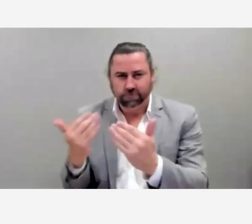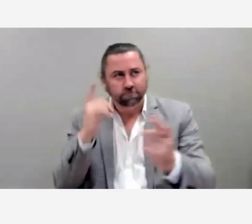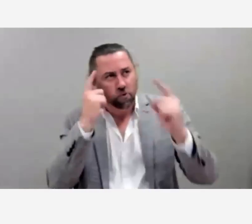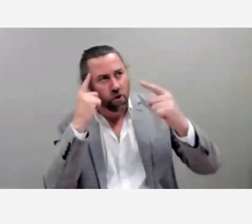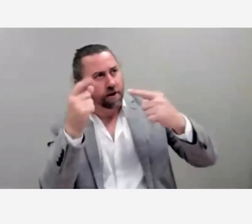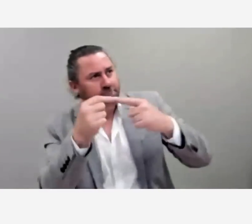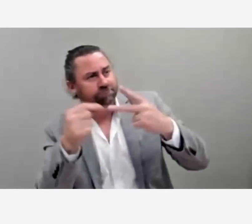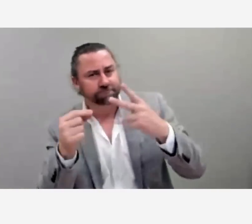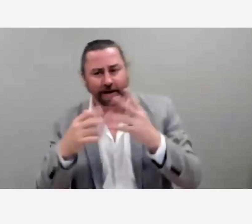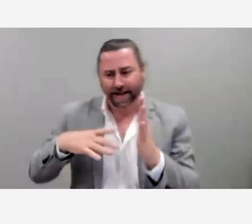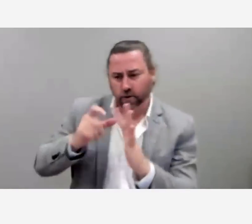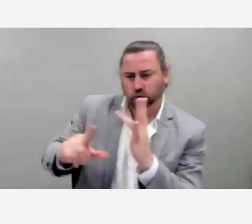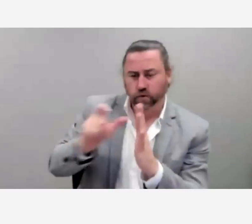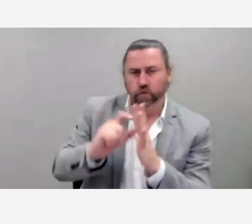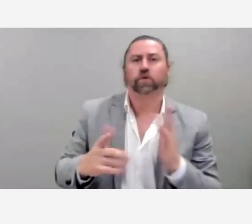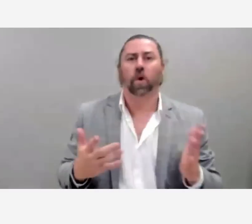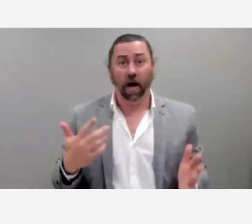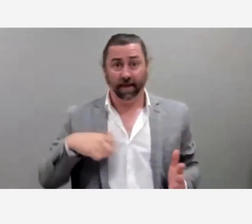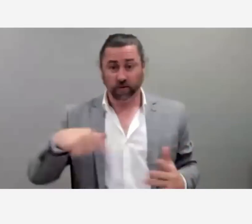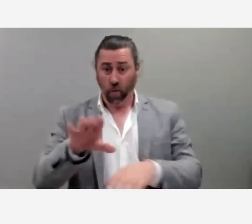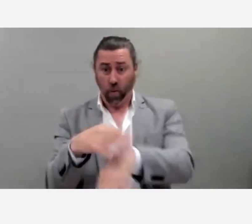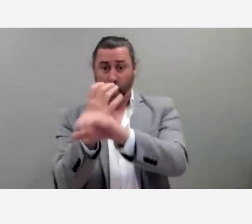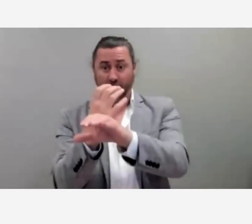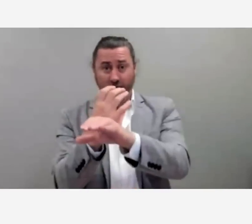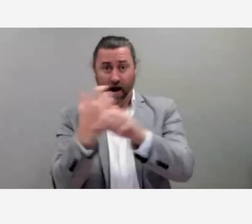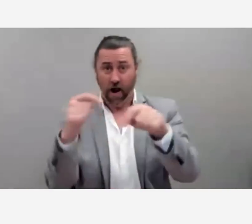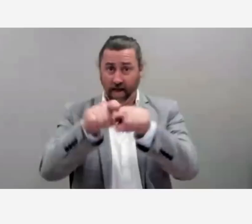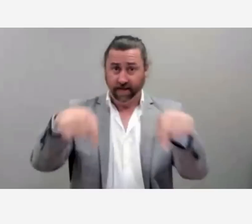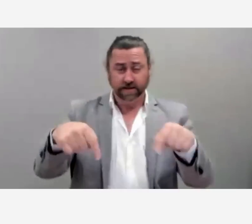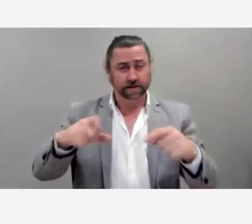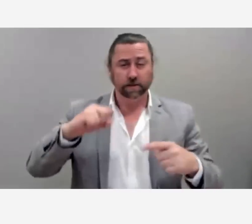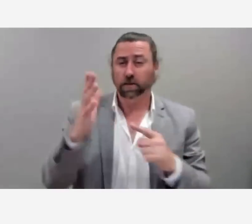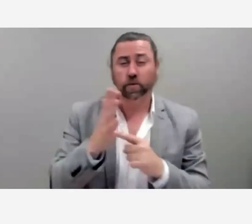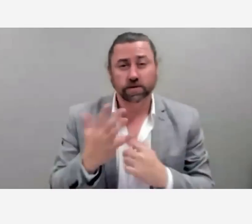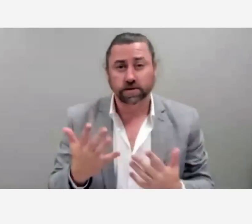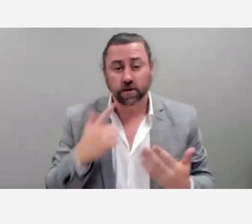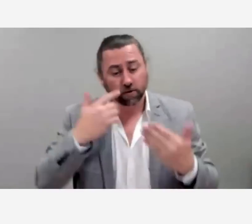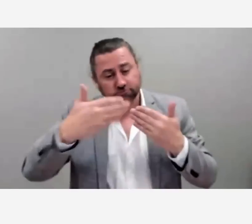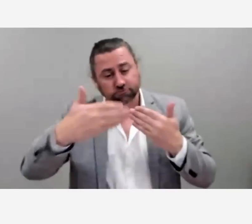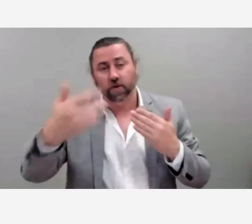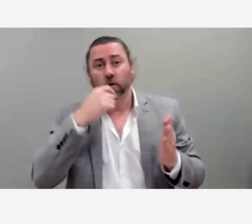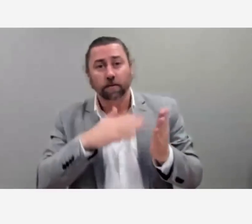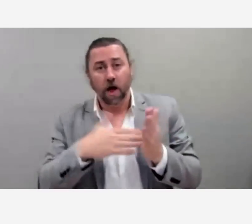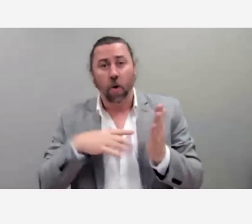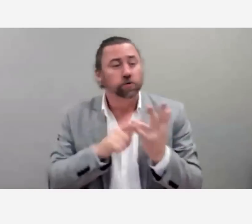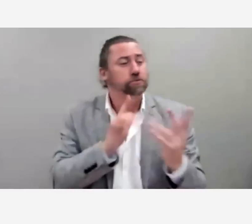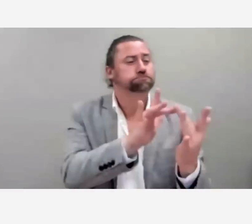That's why activities like this webinar are crucial. Over the coming months the Department will be listening and engaging with older Australians,